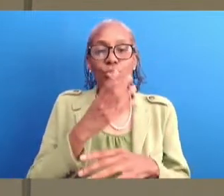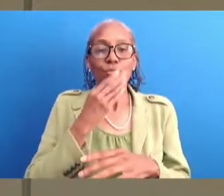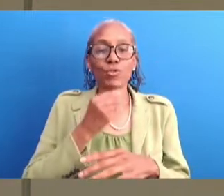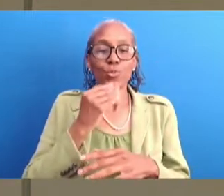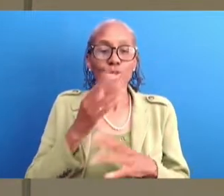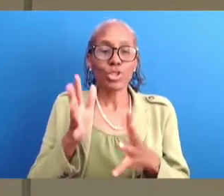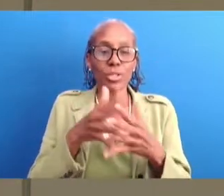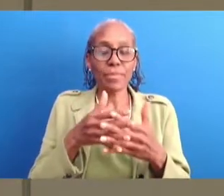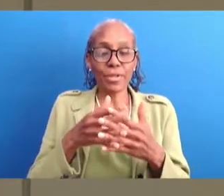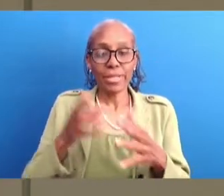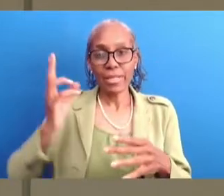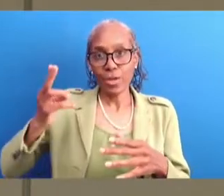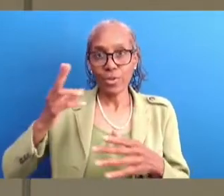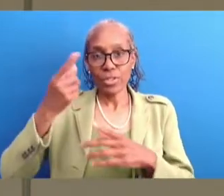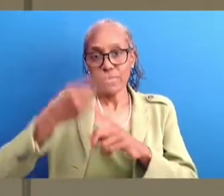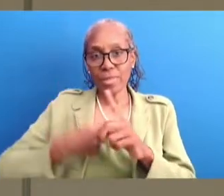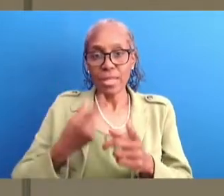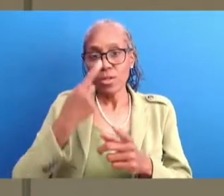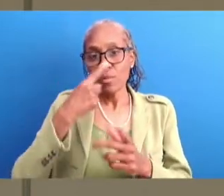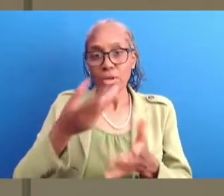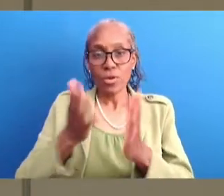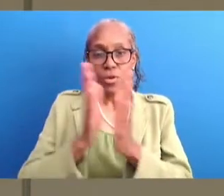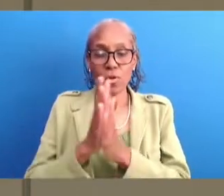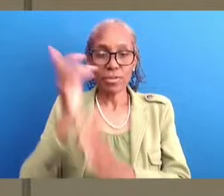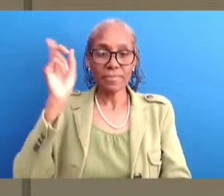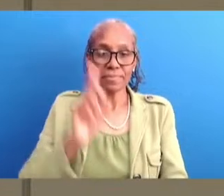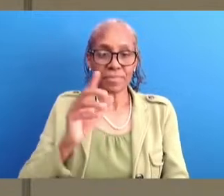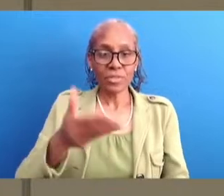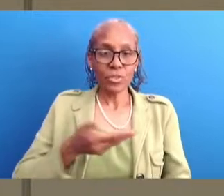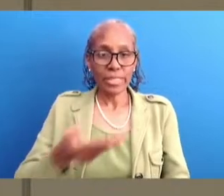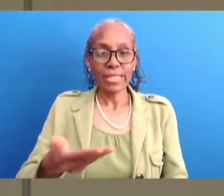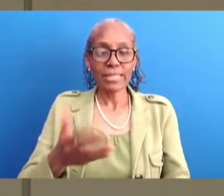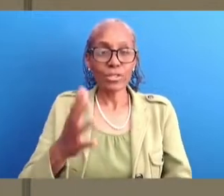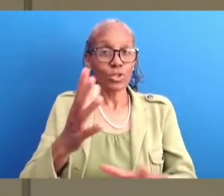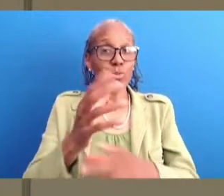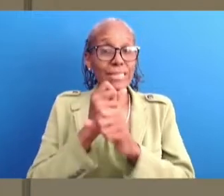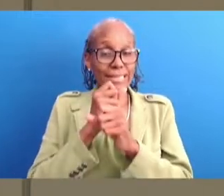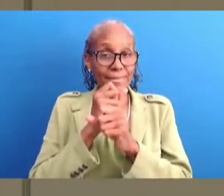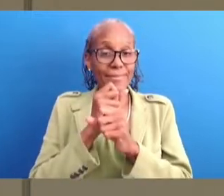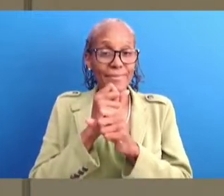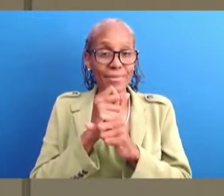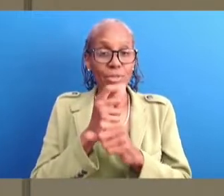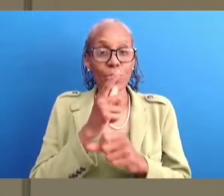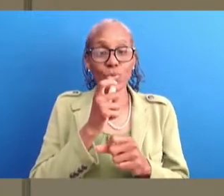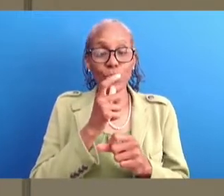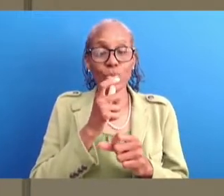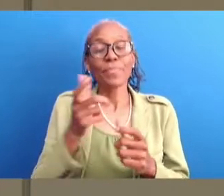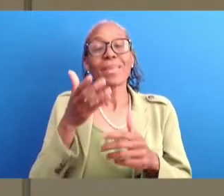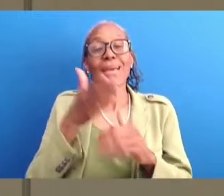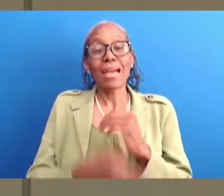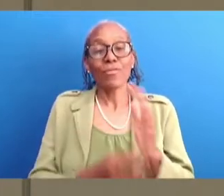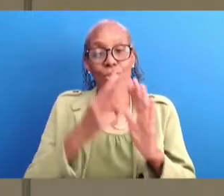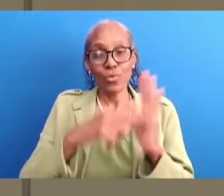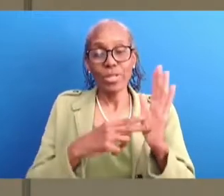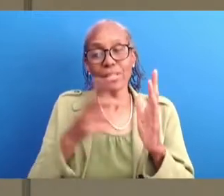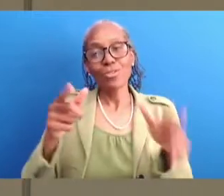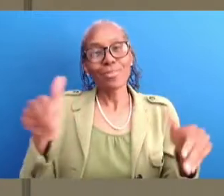PROCLAMATION RECOGNIZING JEWISH-AMERICAN HERITAGE MONTH AND FOR THAT, I WOULD LIKE TO